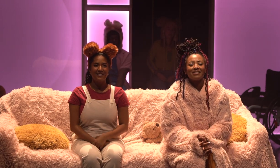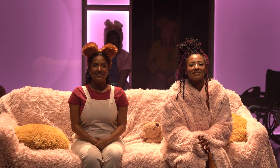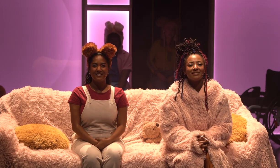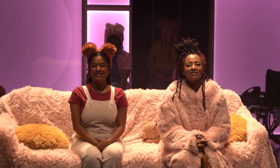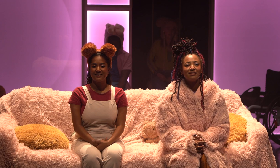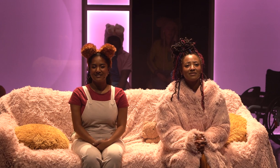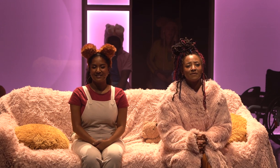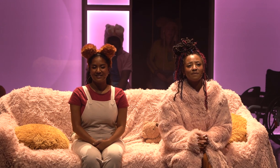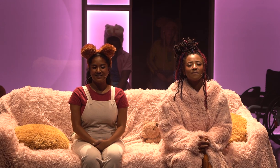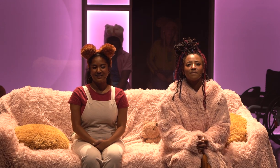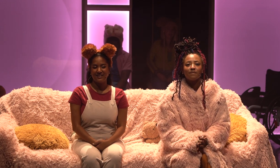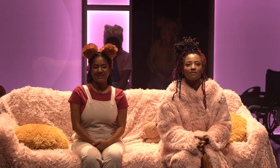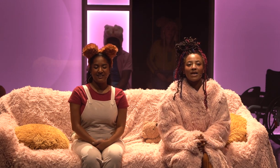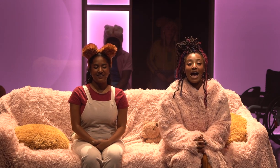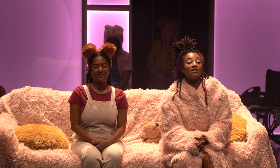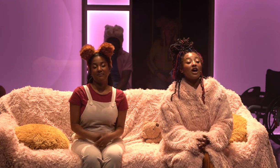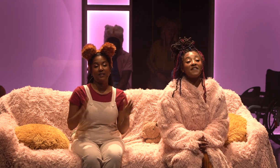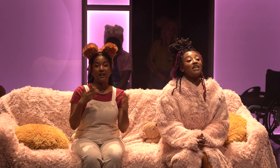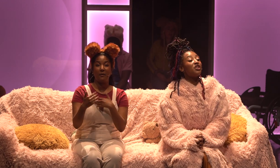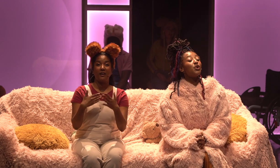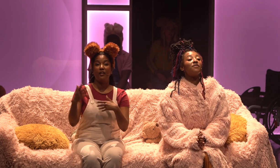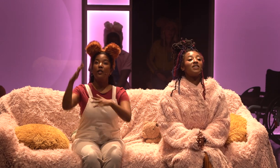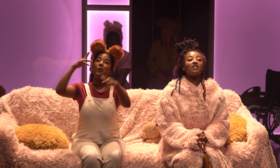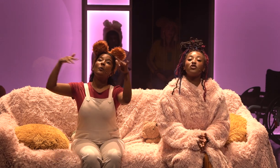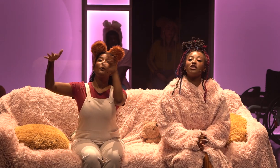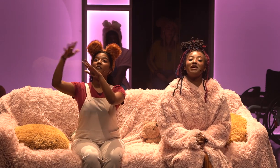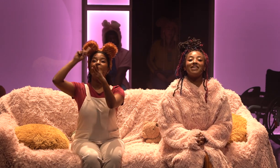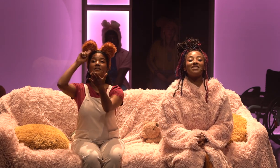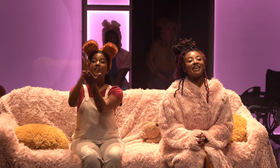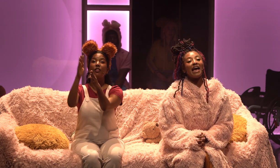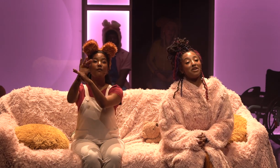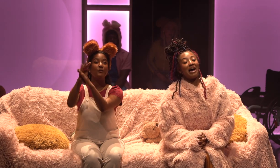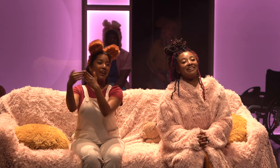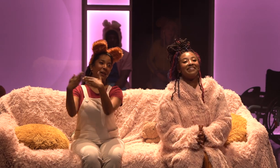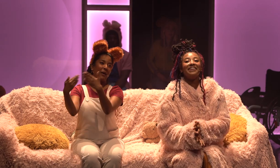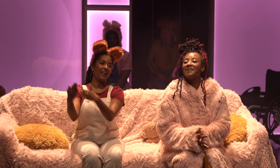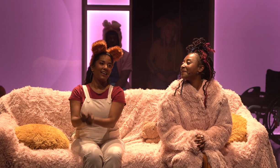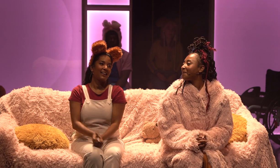love. And I think it's the universe that decides my destiny anyway.